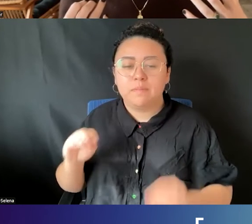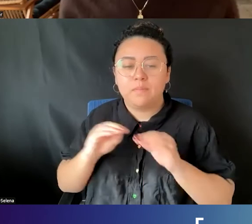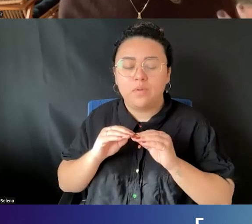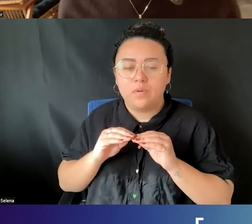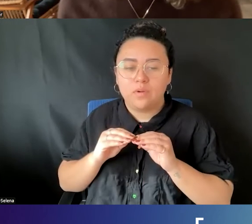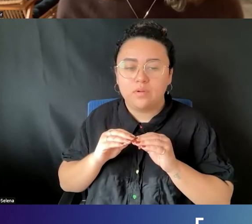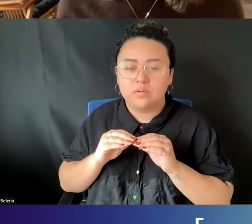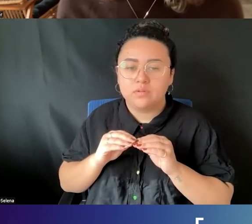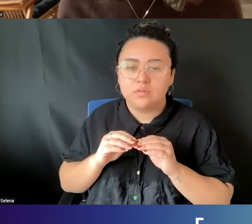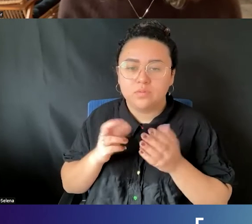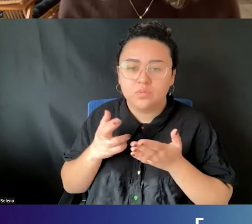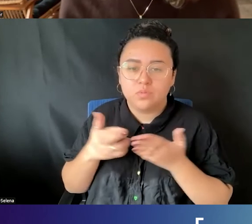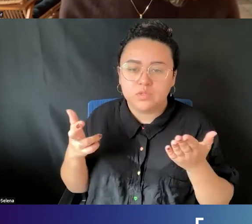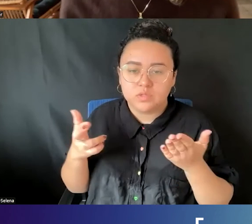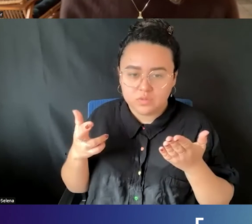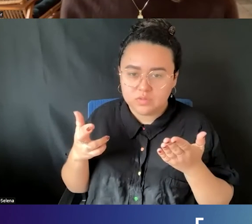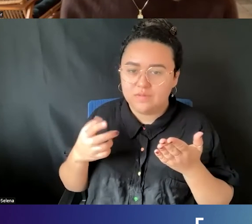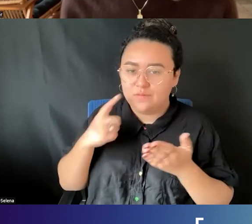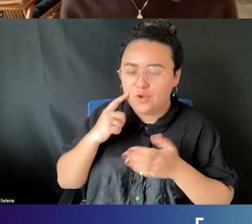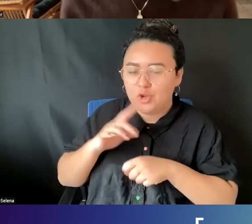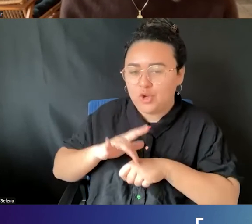more sources for early stage money, you know, for for films.